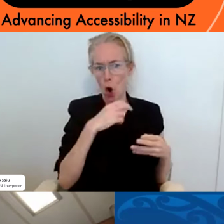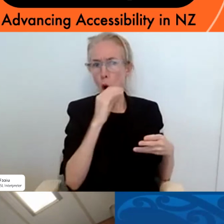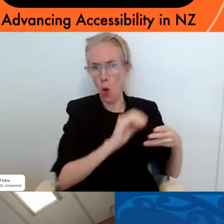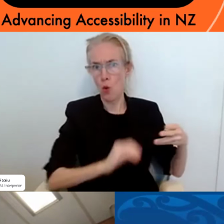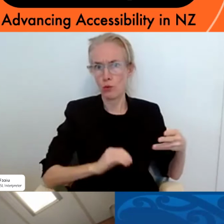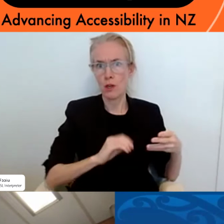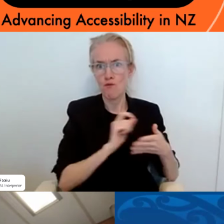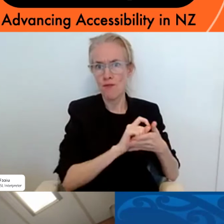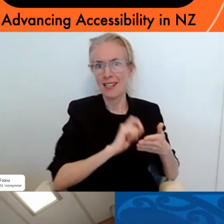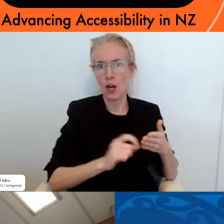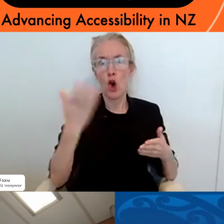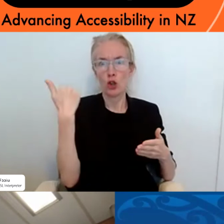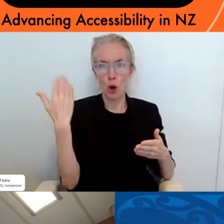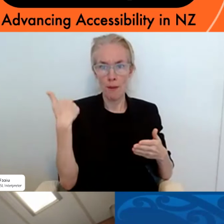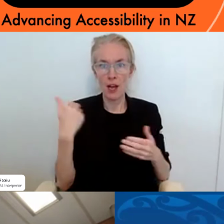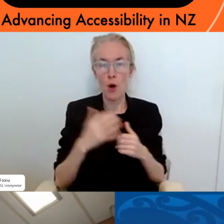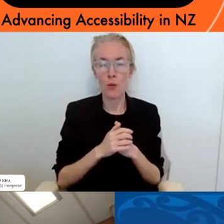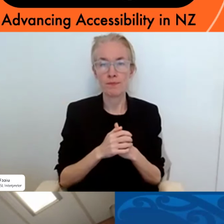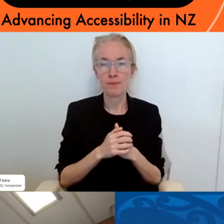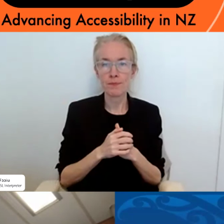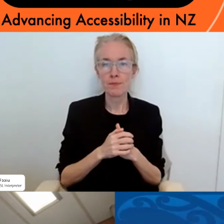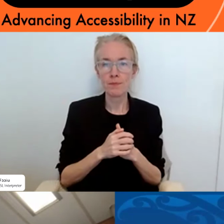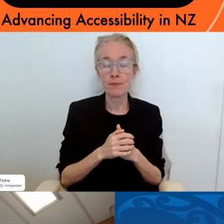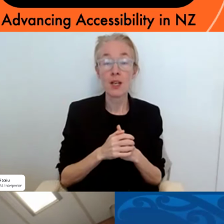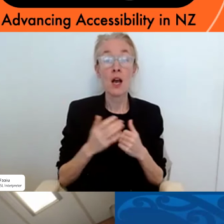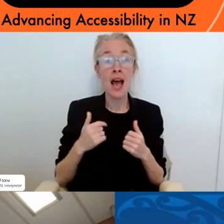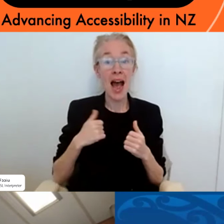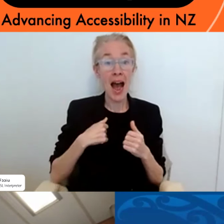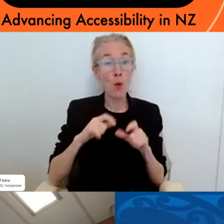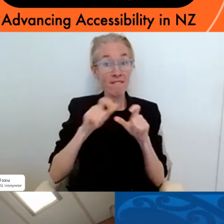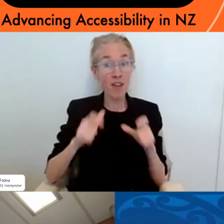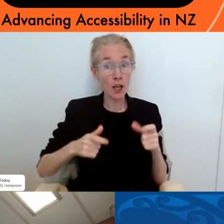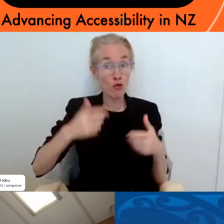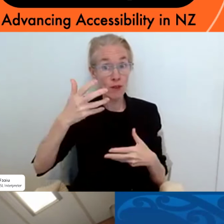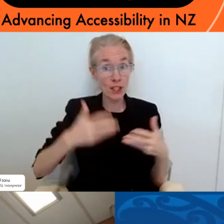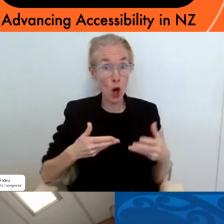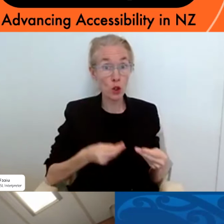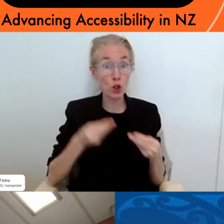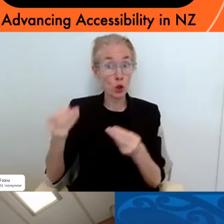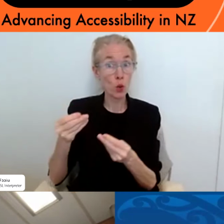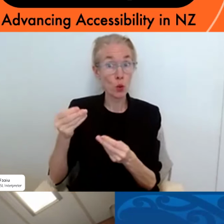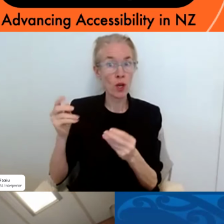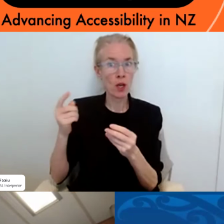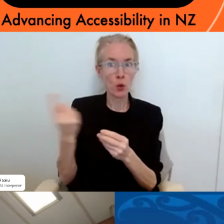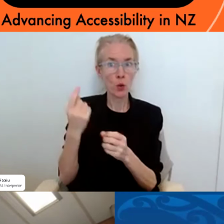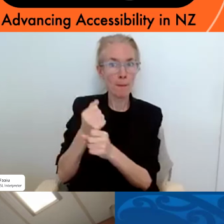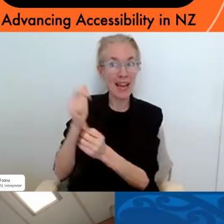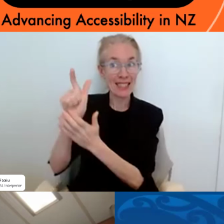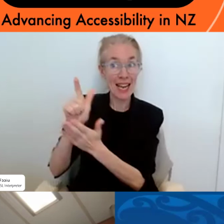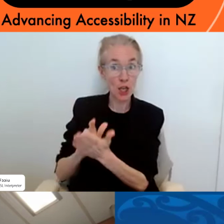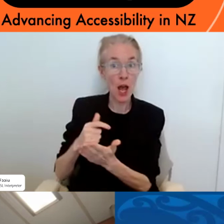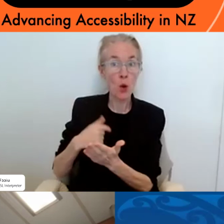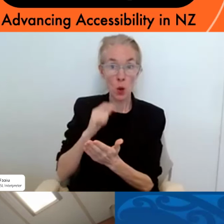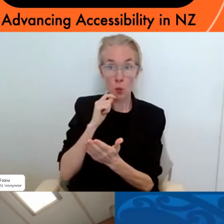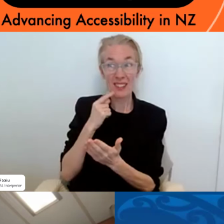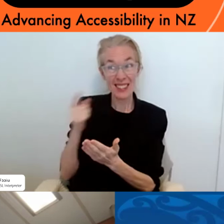passing our findings over to the legislators, we will be saying look, compared with the UK standard or the Japanese standard, we could